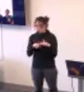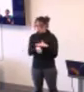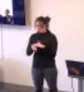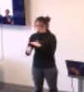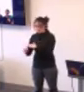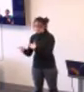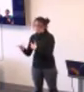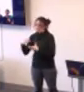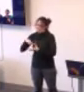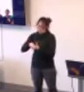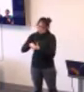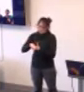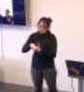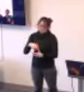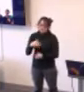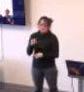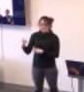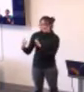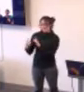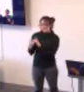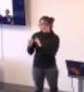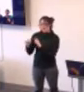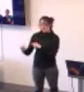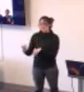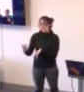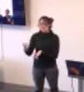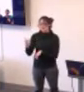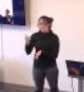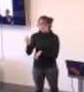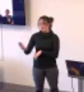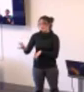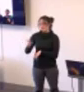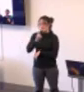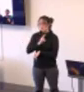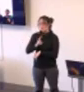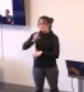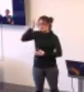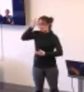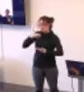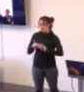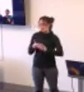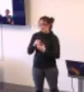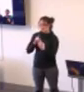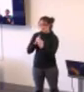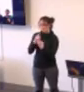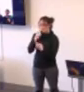He met his, one of his twin sons, he met his son for the first time as an adult.